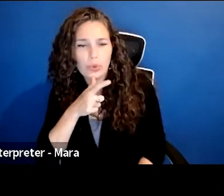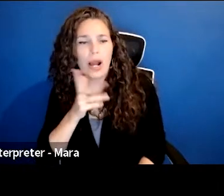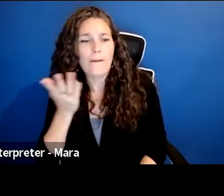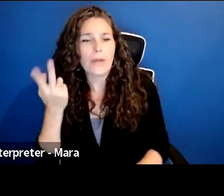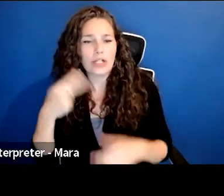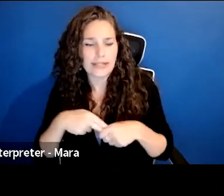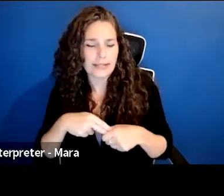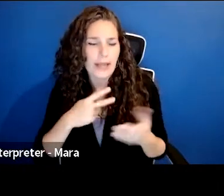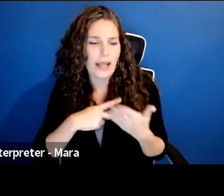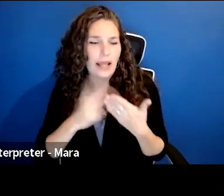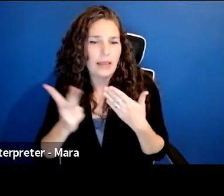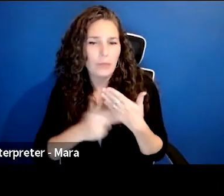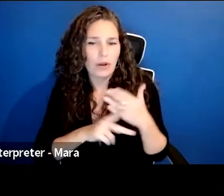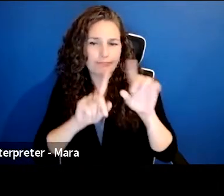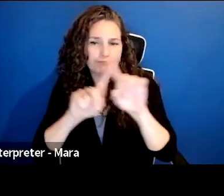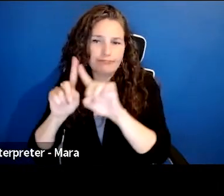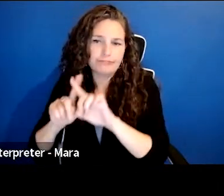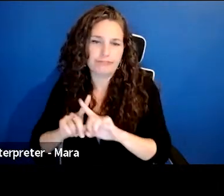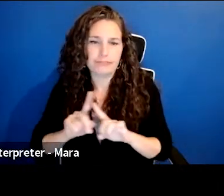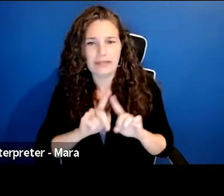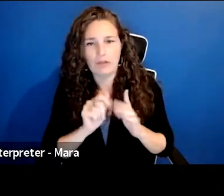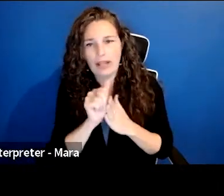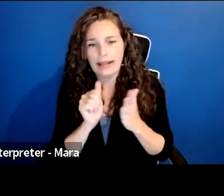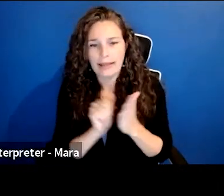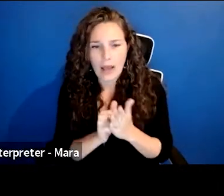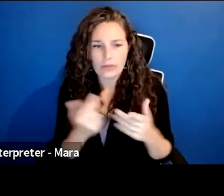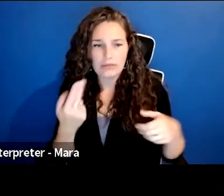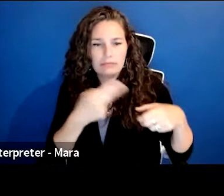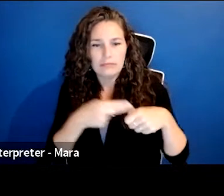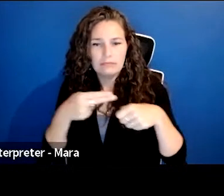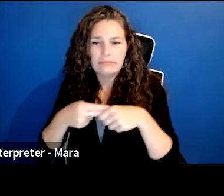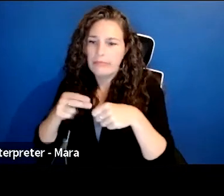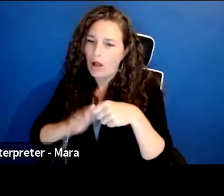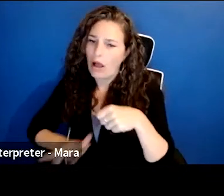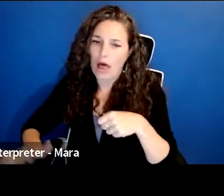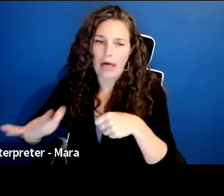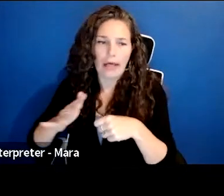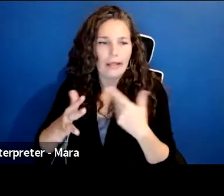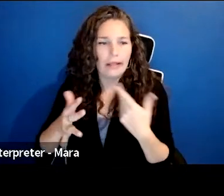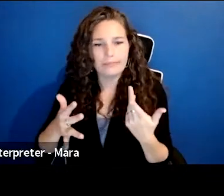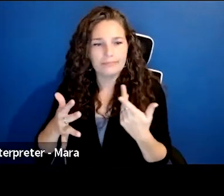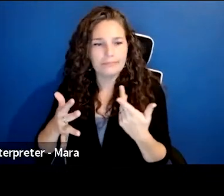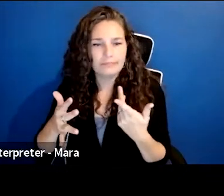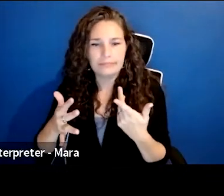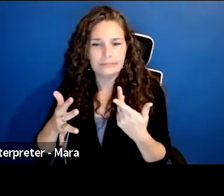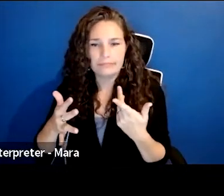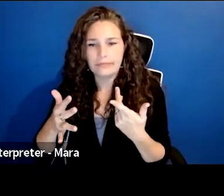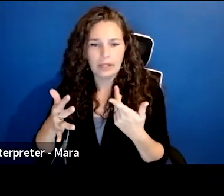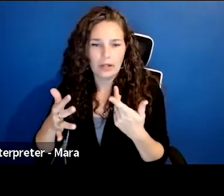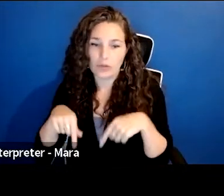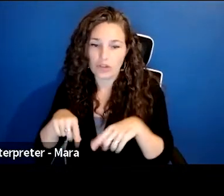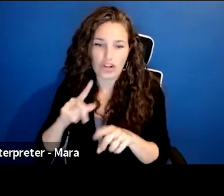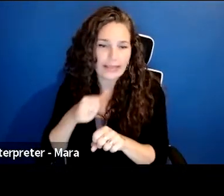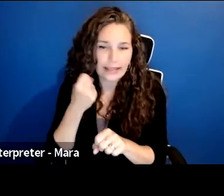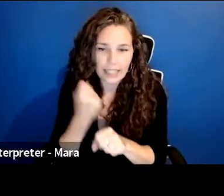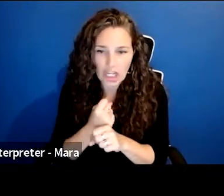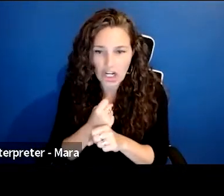They have accounts, and they participate in the programs throughout the year, some more than others. We have some that come regularly,